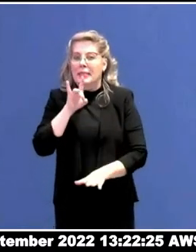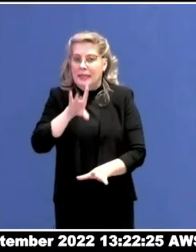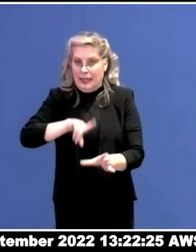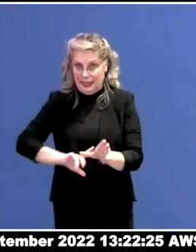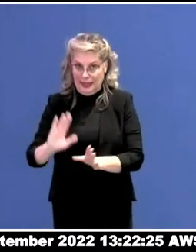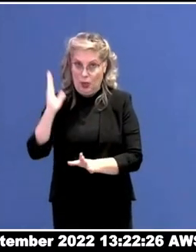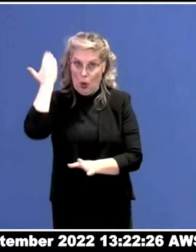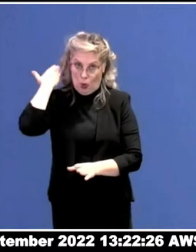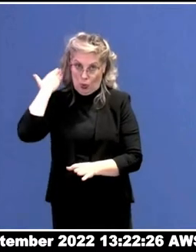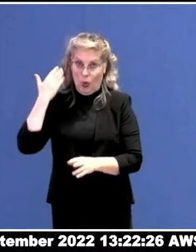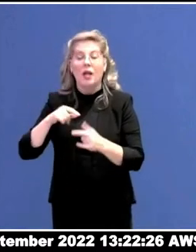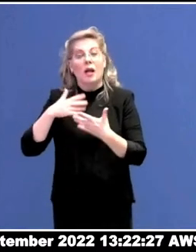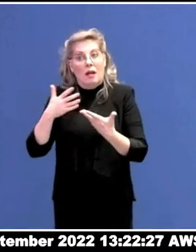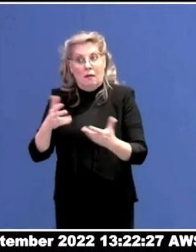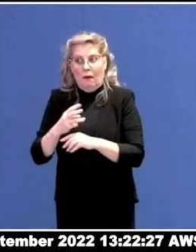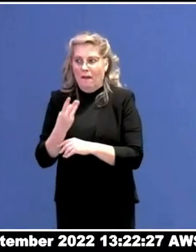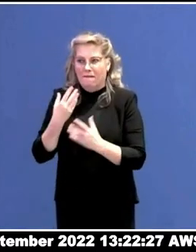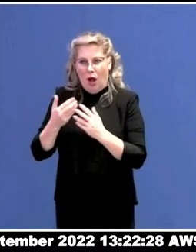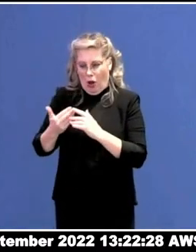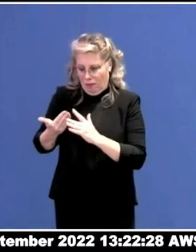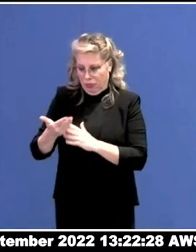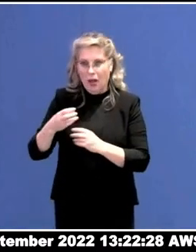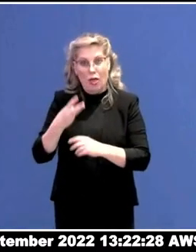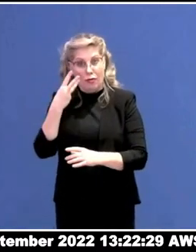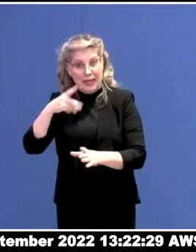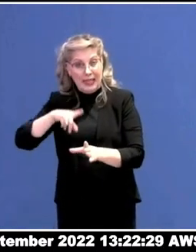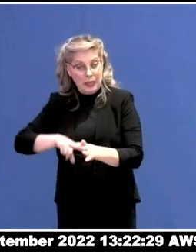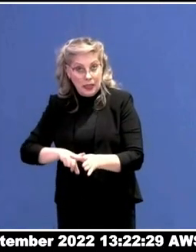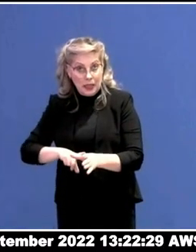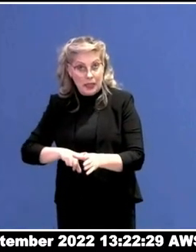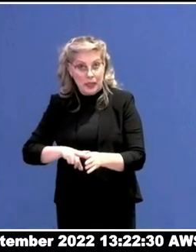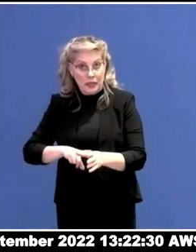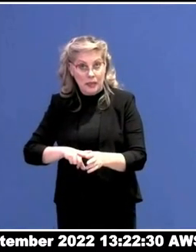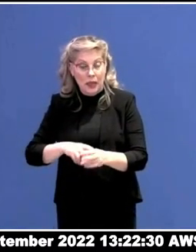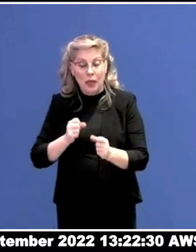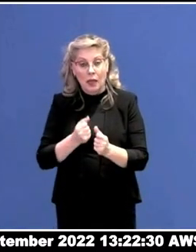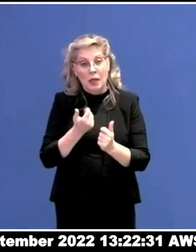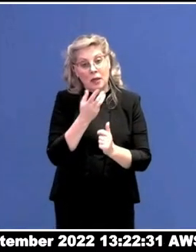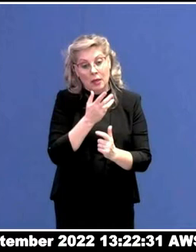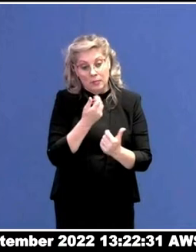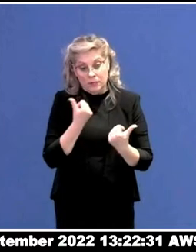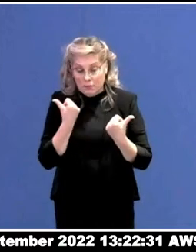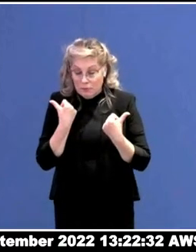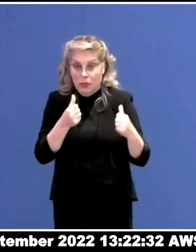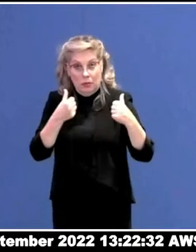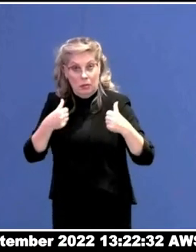supported them. And it was 6 per cent of women were actually remanded in custody because there weren't mental health beds.